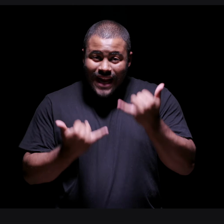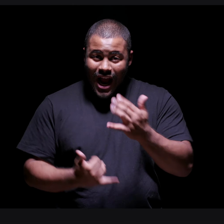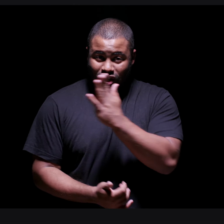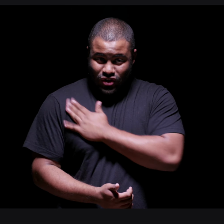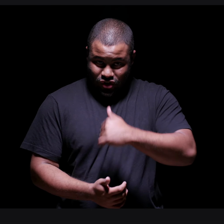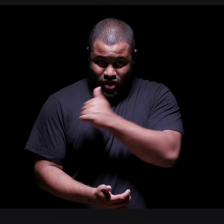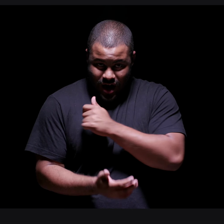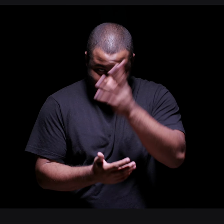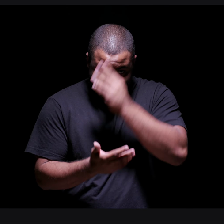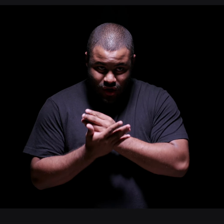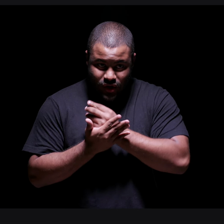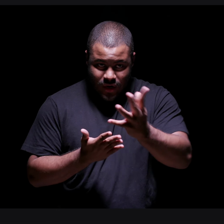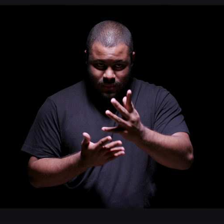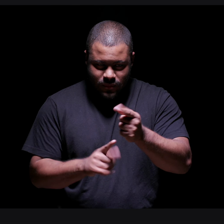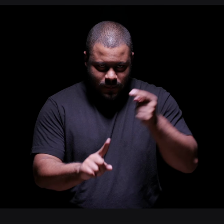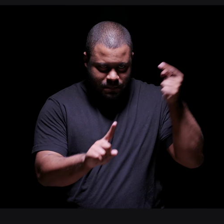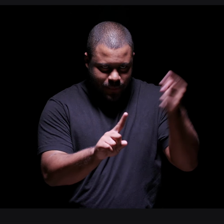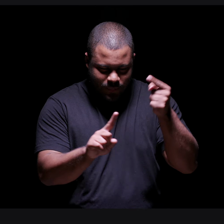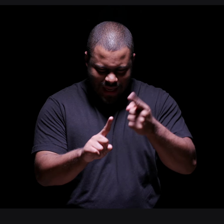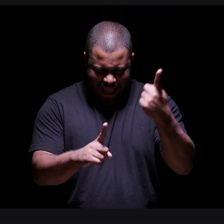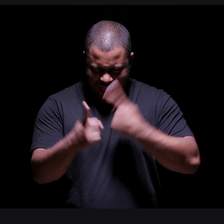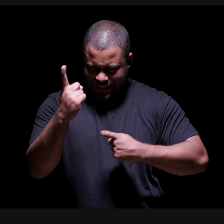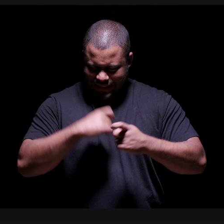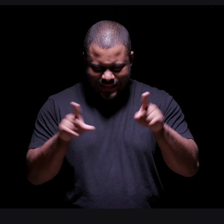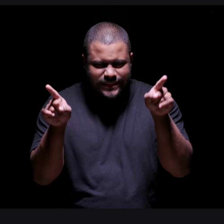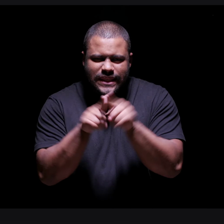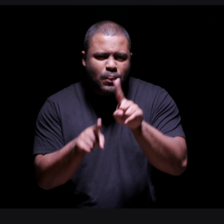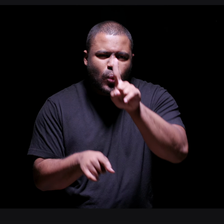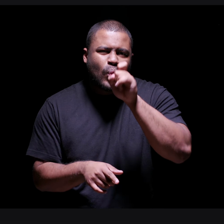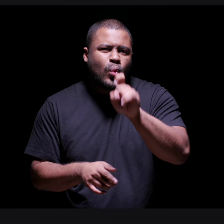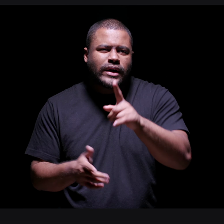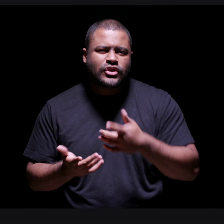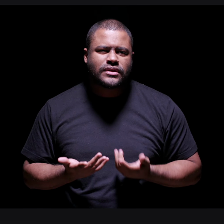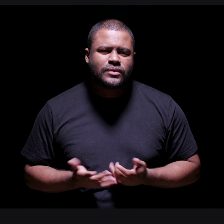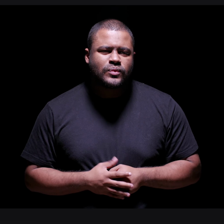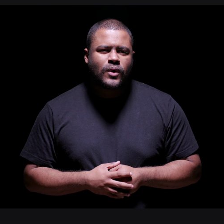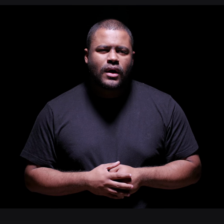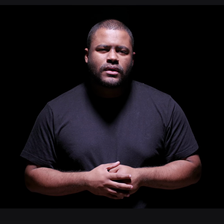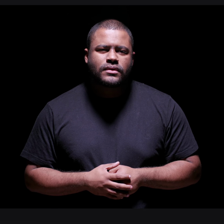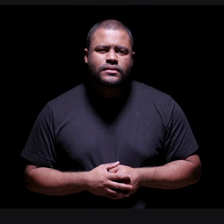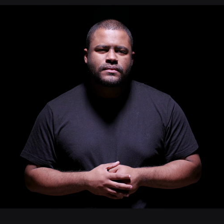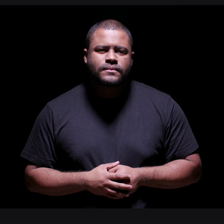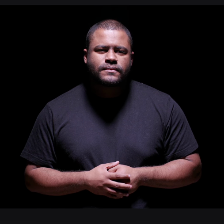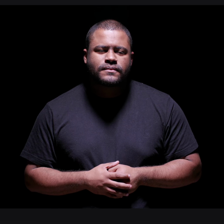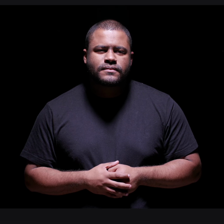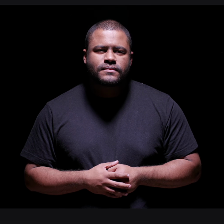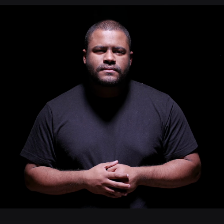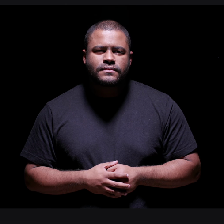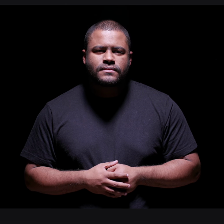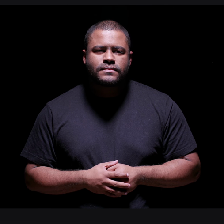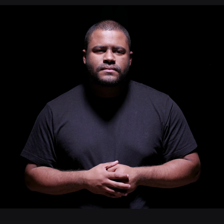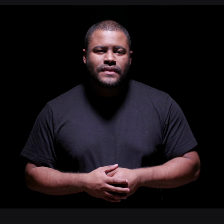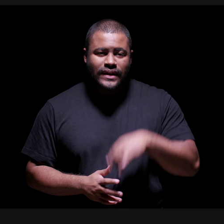And now, John’s Gospel comes to each of us and asks the same thing.